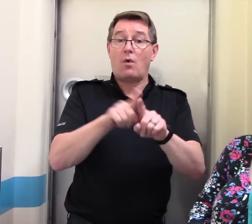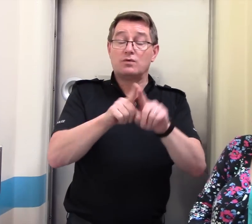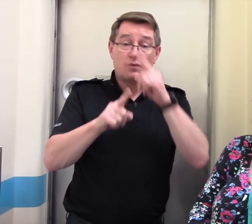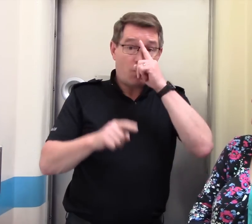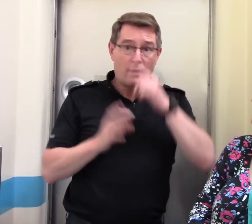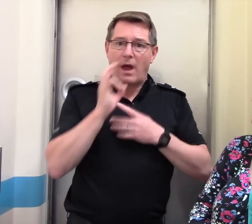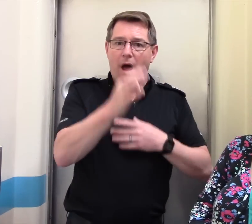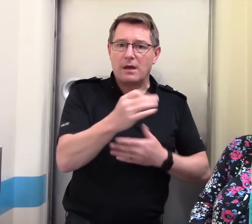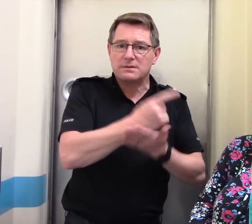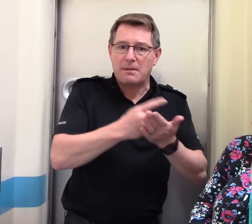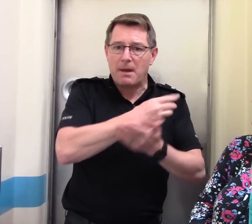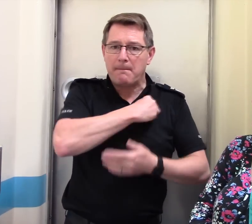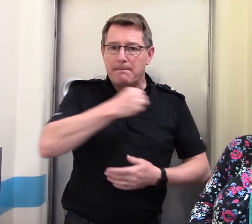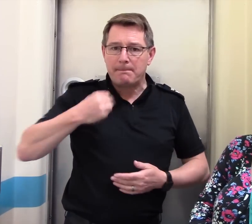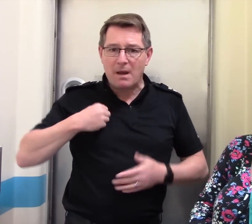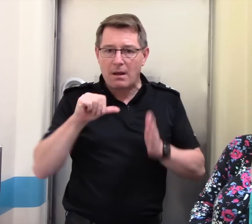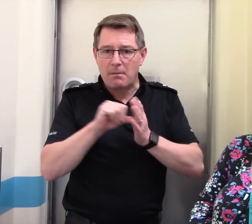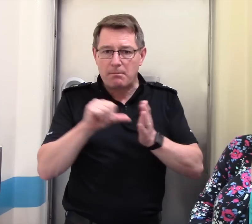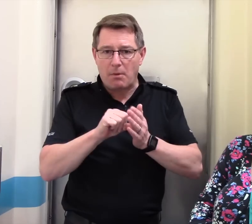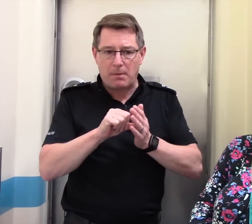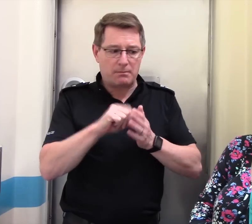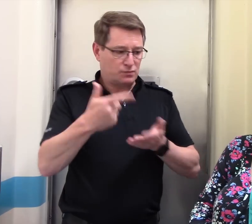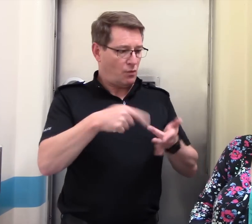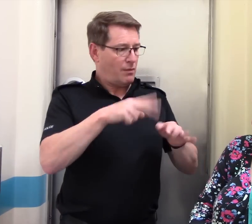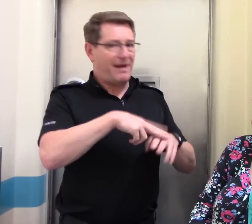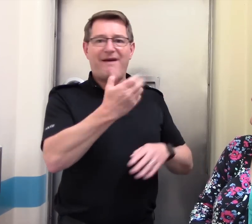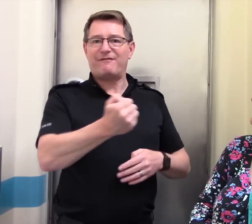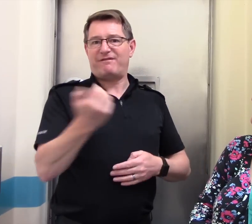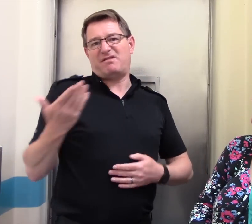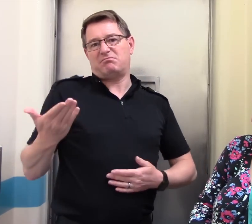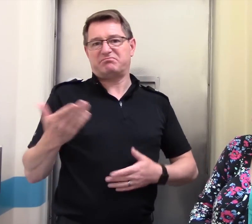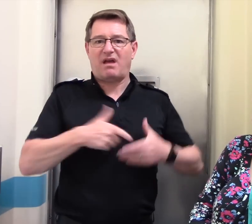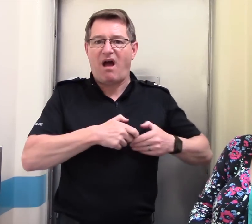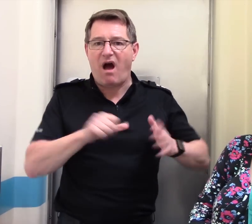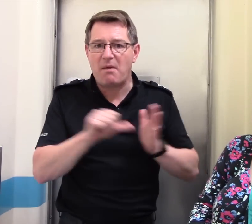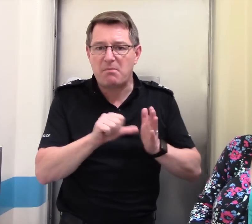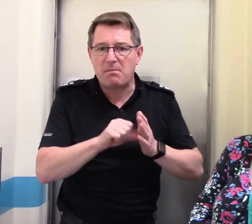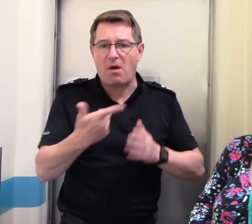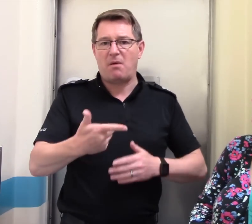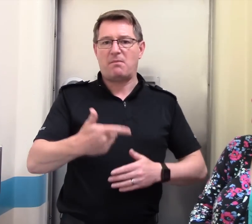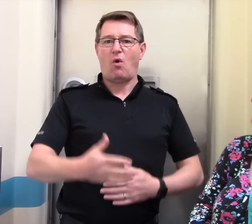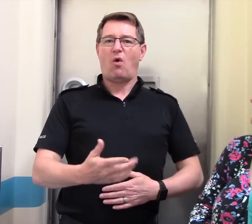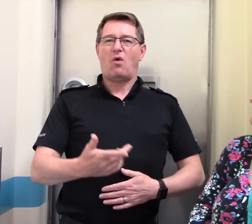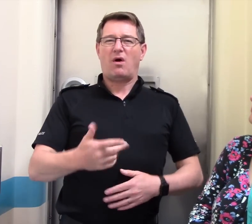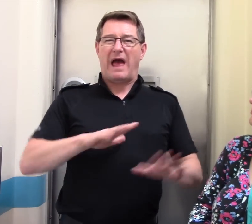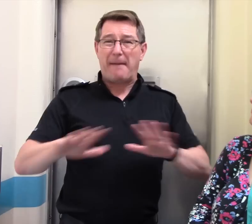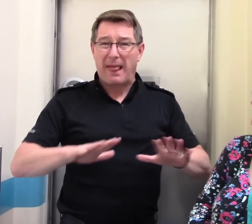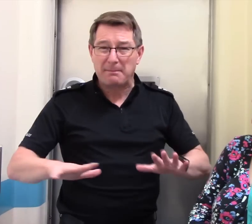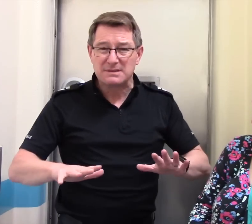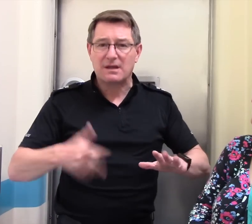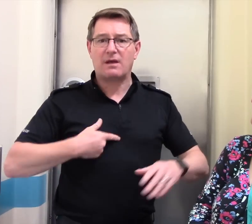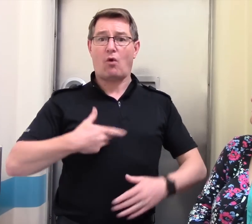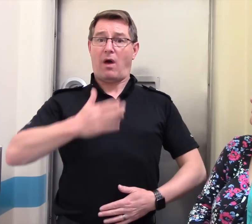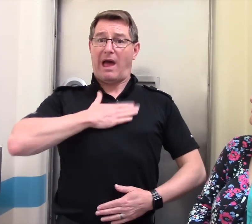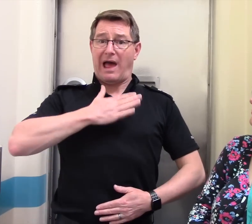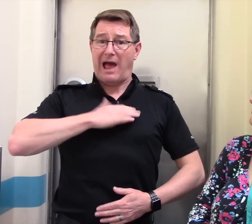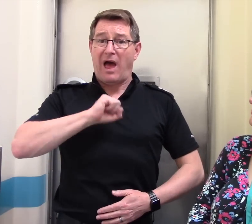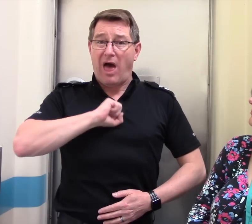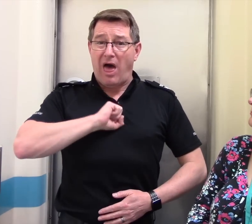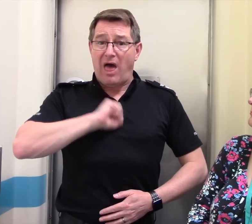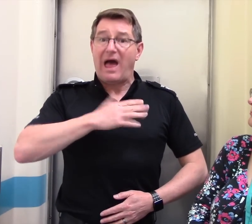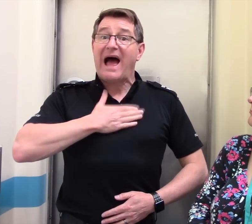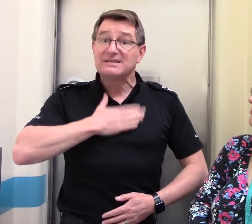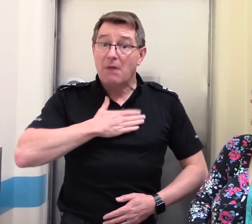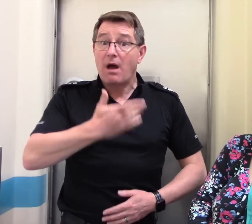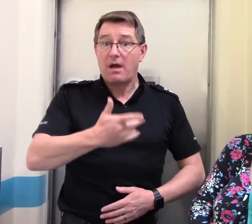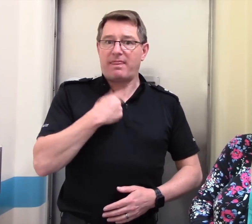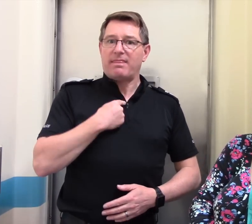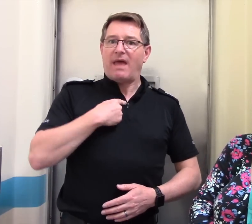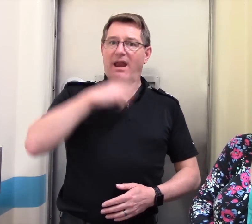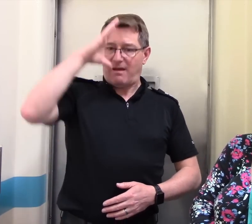They also ask about medical problems, like heart problems, epilepsy or asthma.